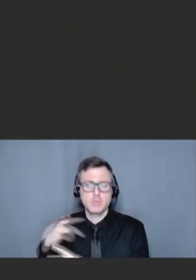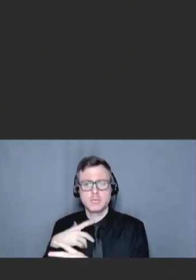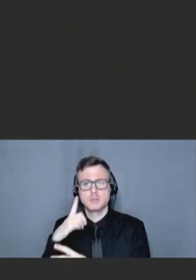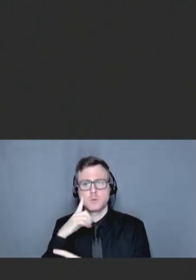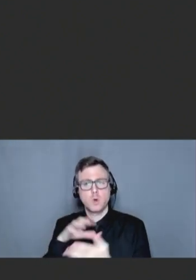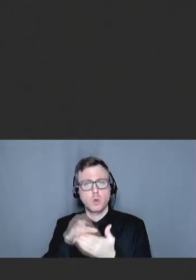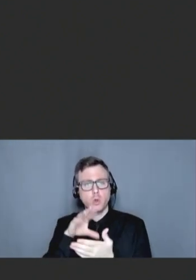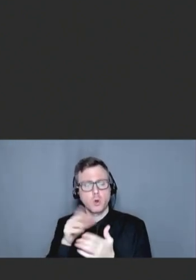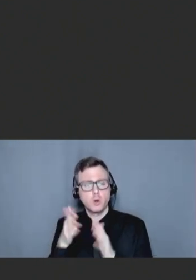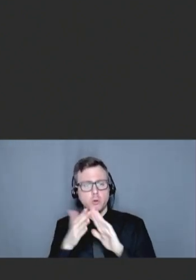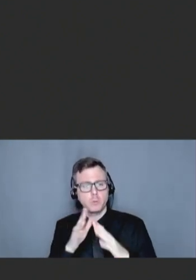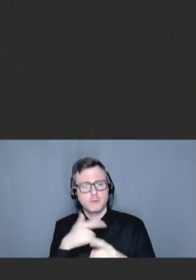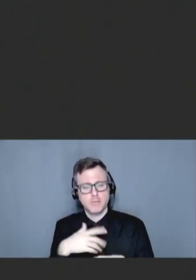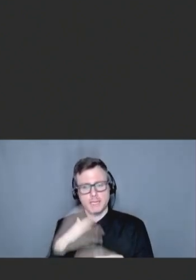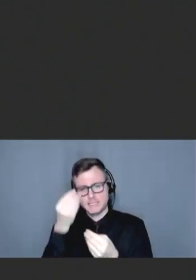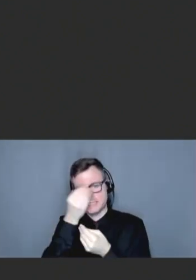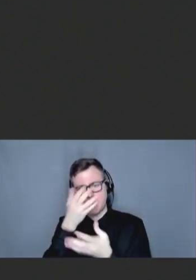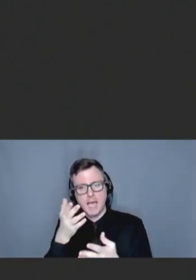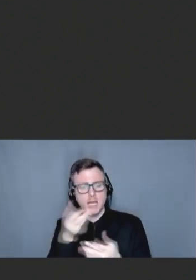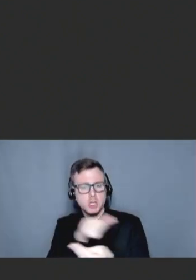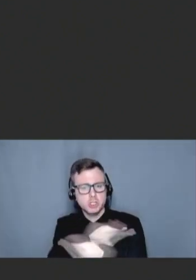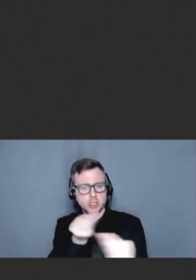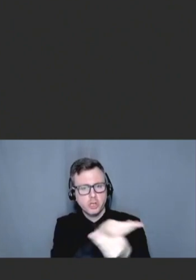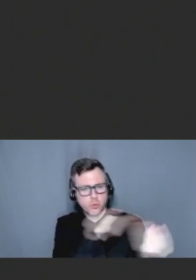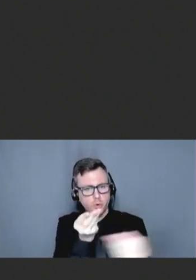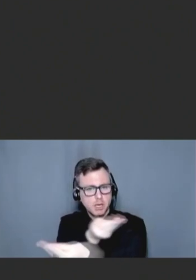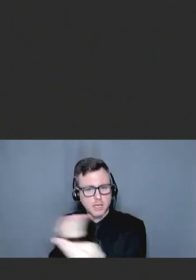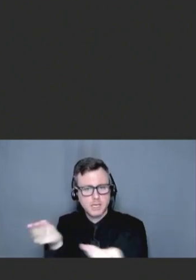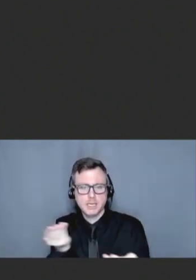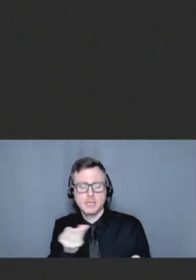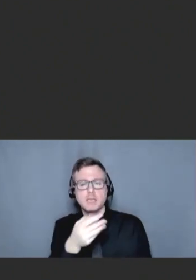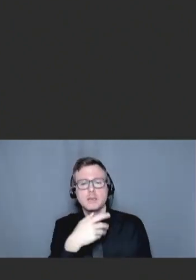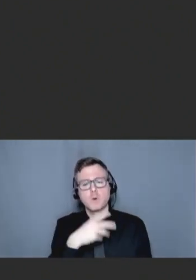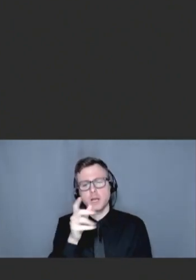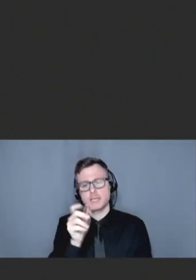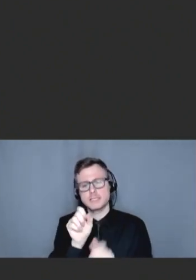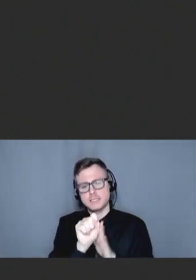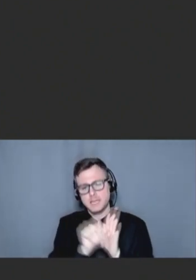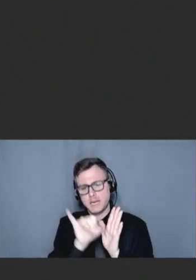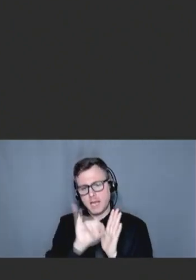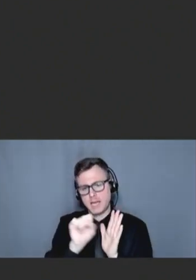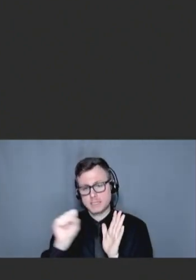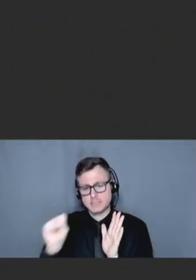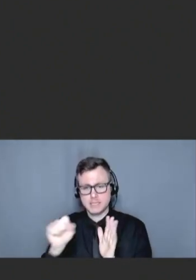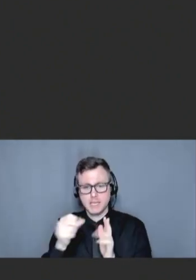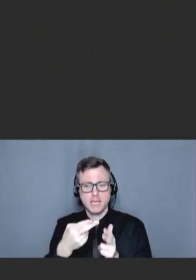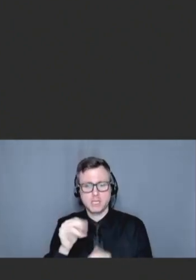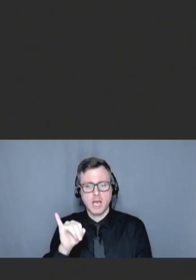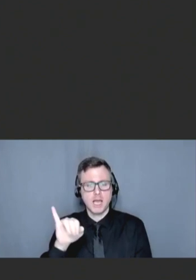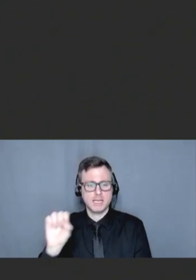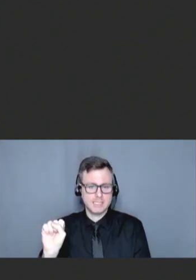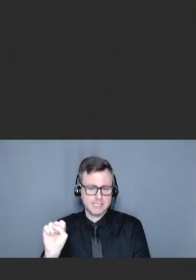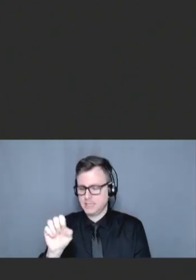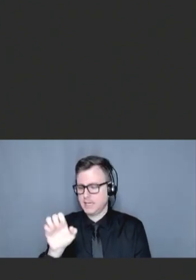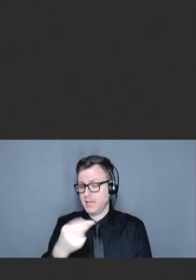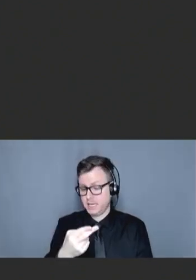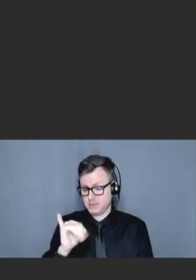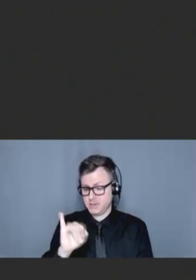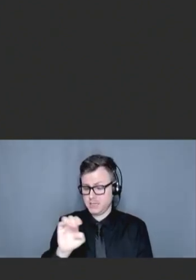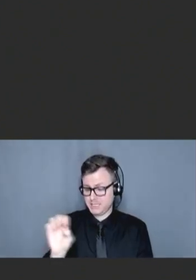data sharing and partnerships between state IISes and HIEs.